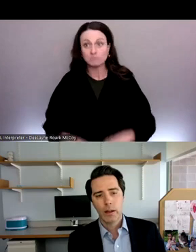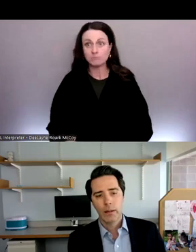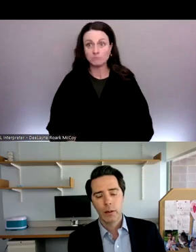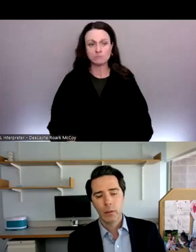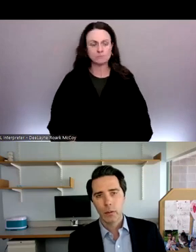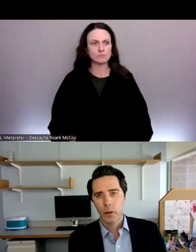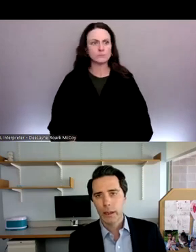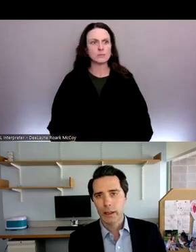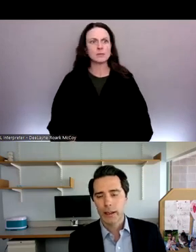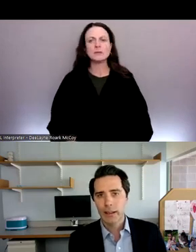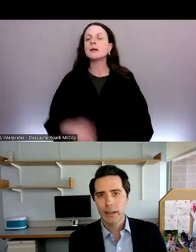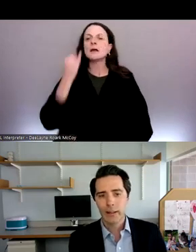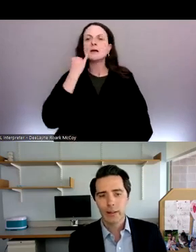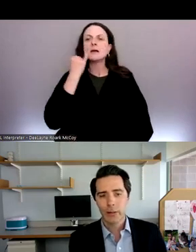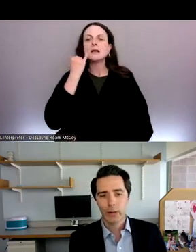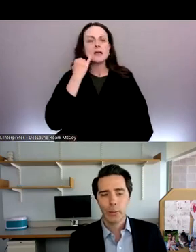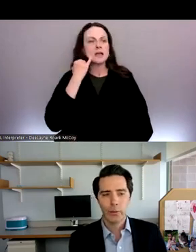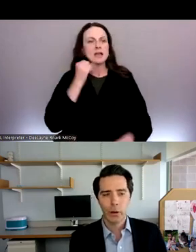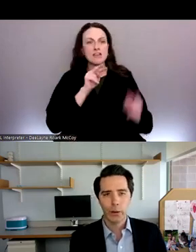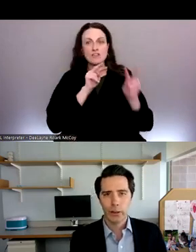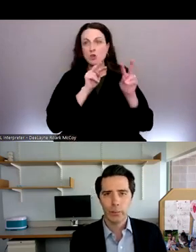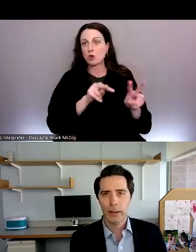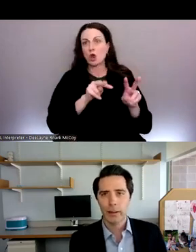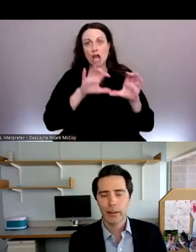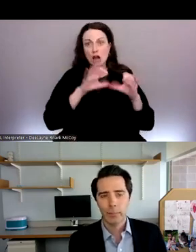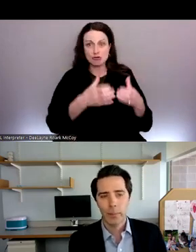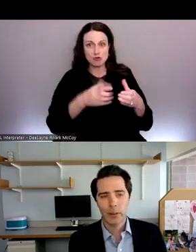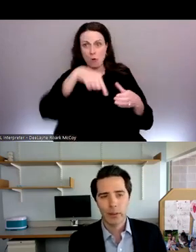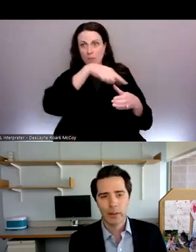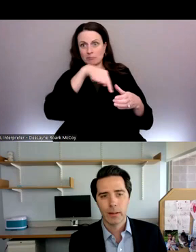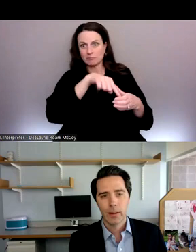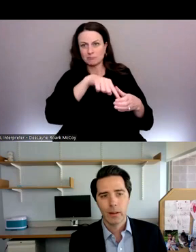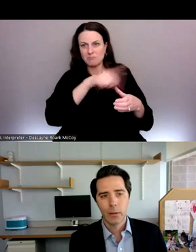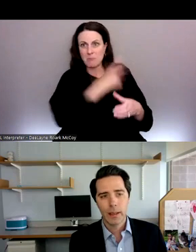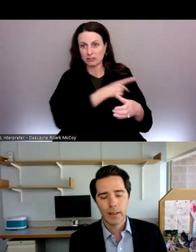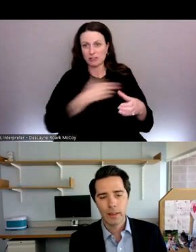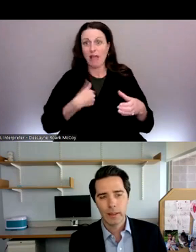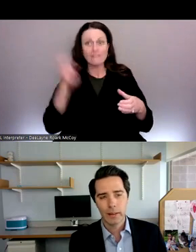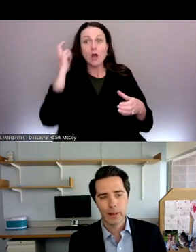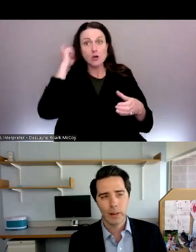if you look at any group of cochlear